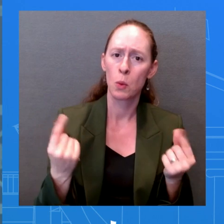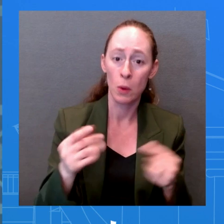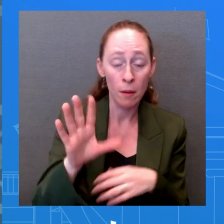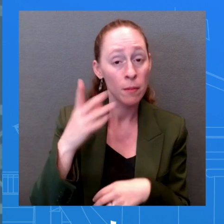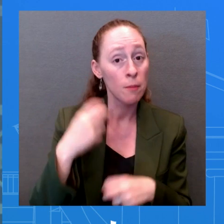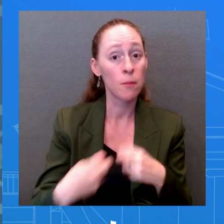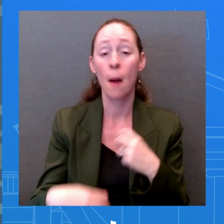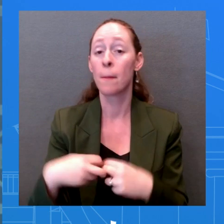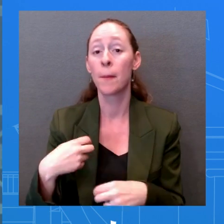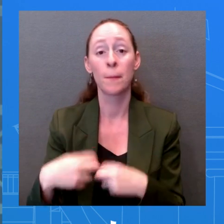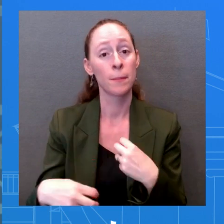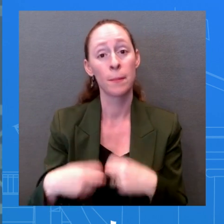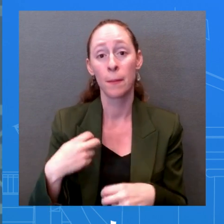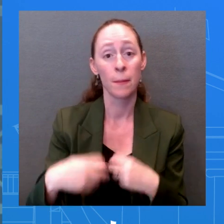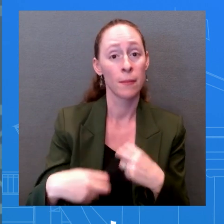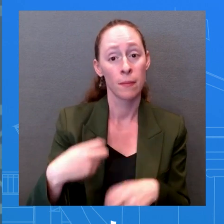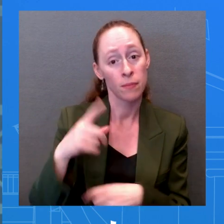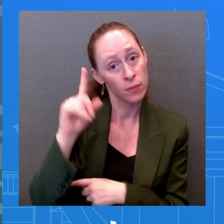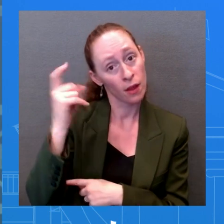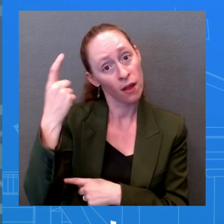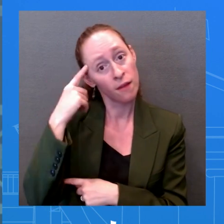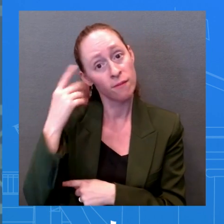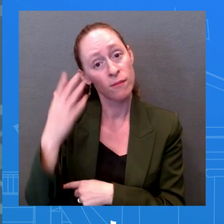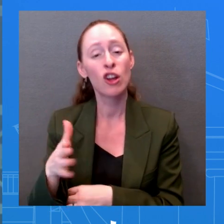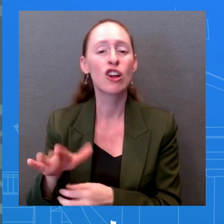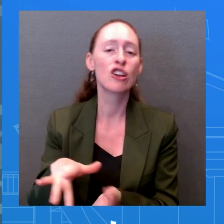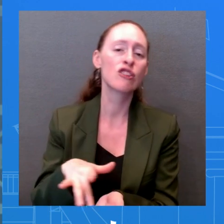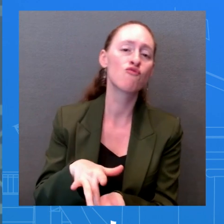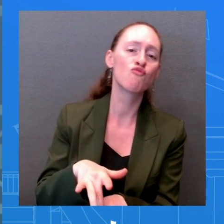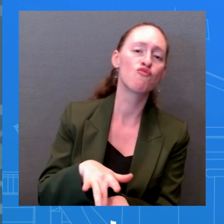is shameful, is reckless, and just plain wrong.